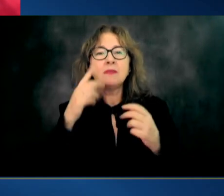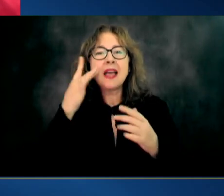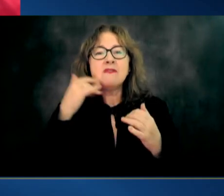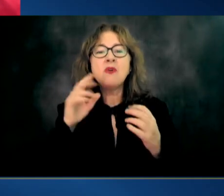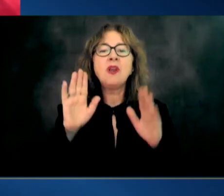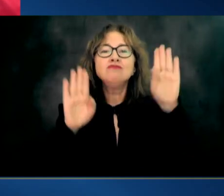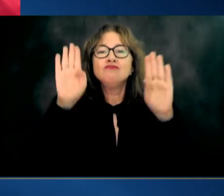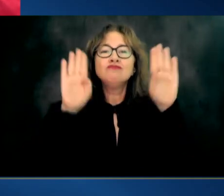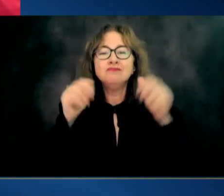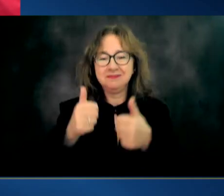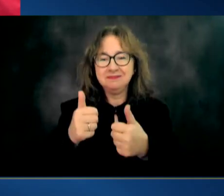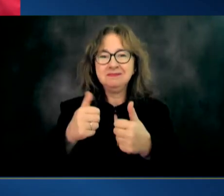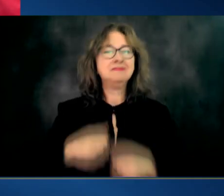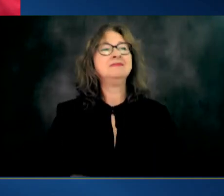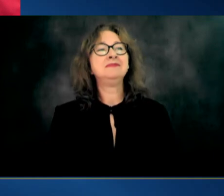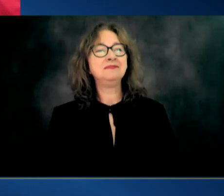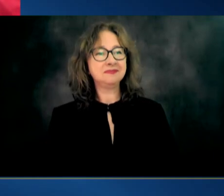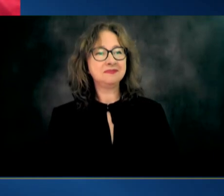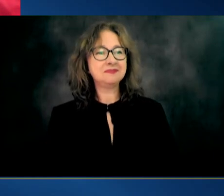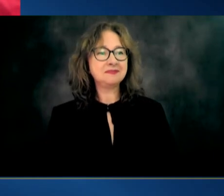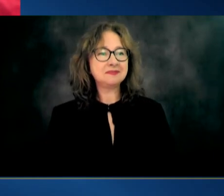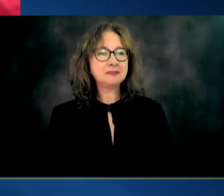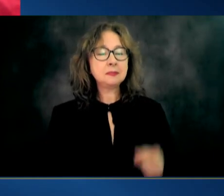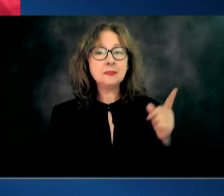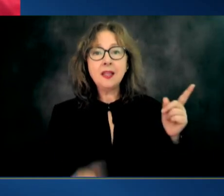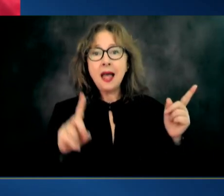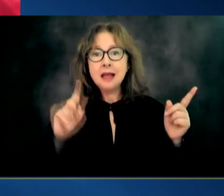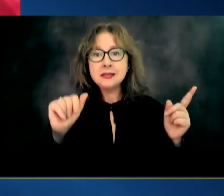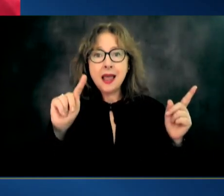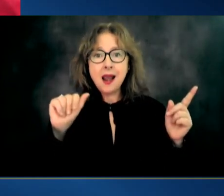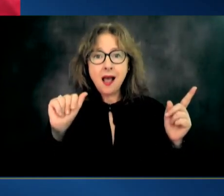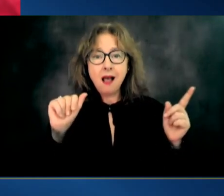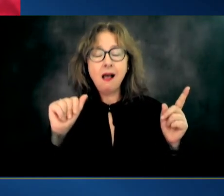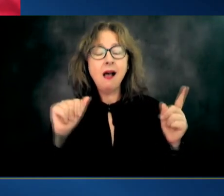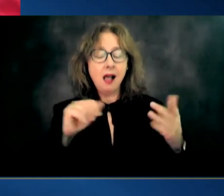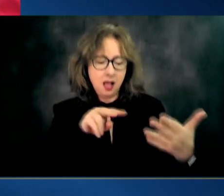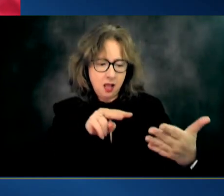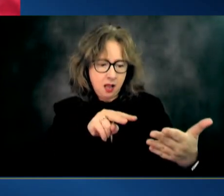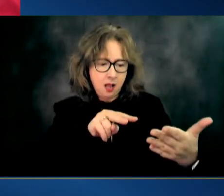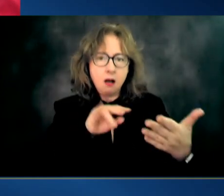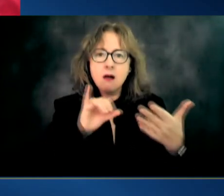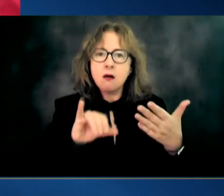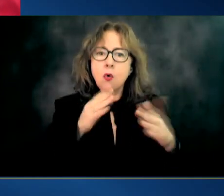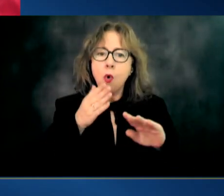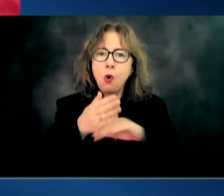California's data was able to show that more than 30 percent of the sickle cell population